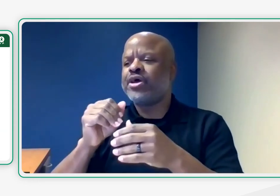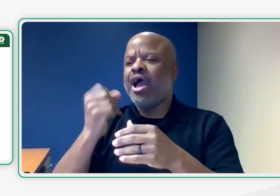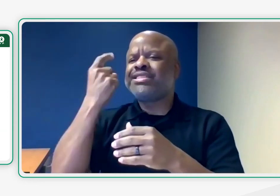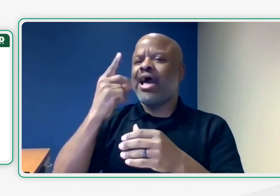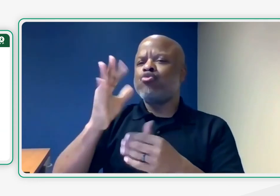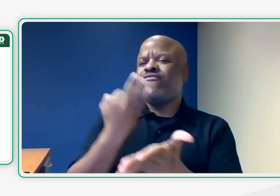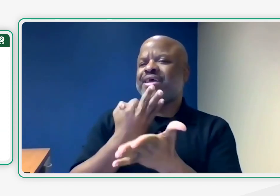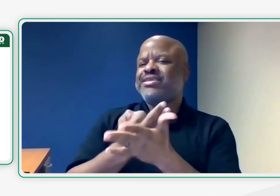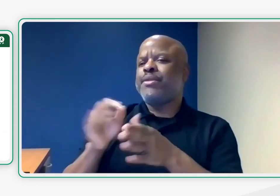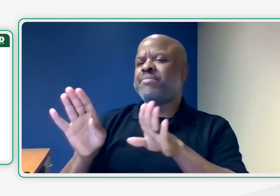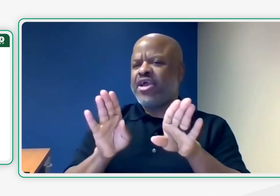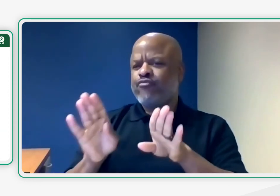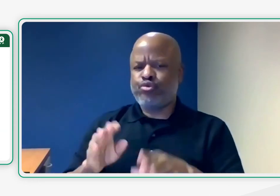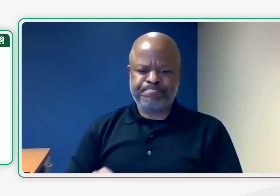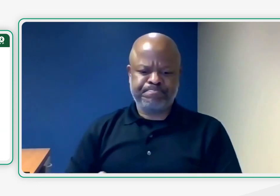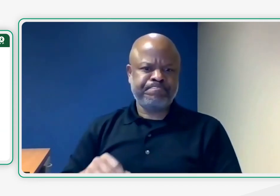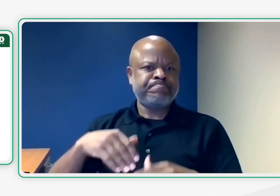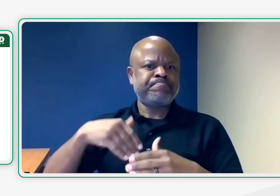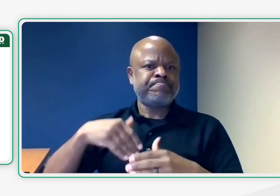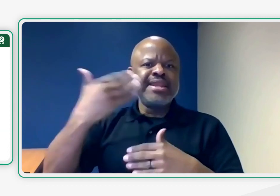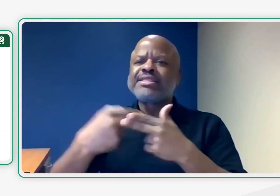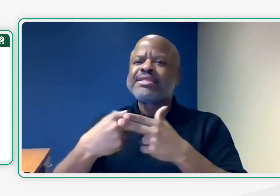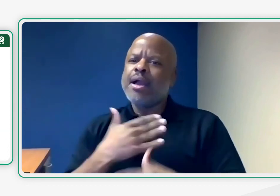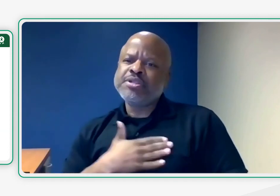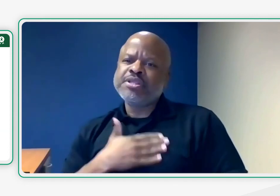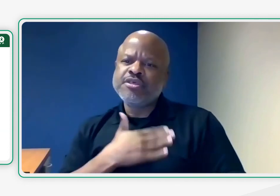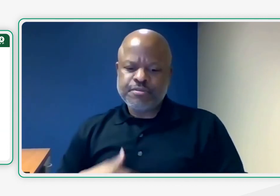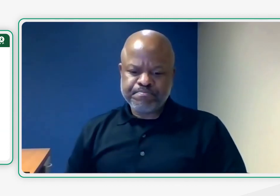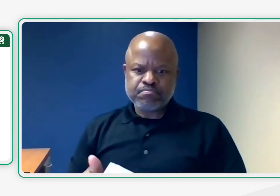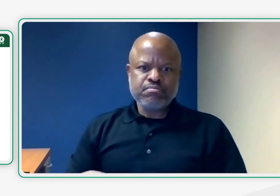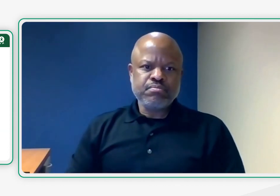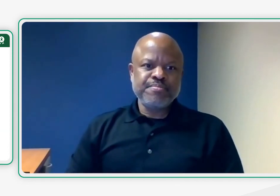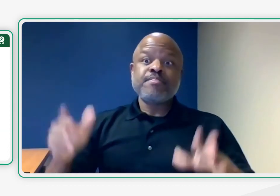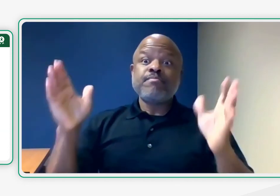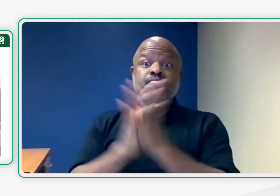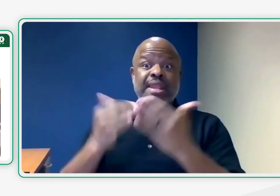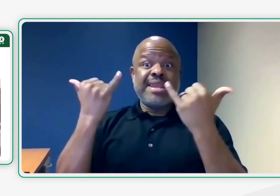it’s how I worked on, and how we can build a new path towards our desired financial behavior.